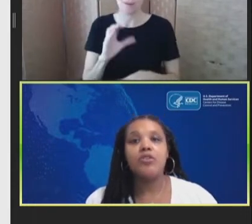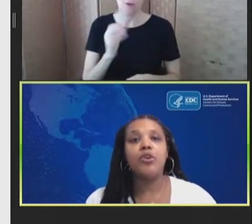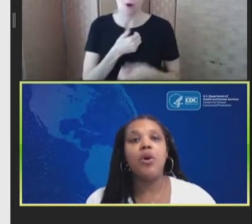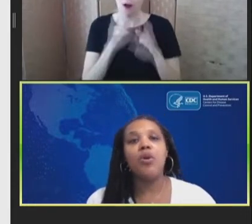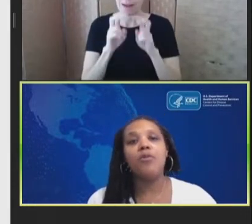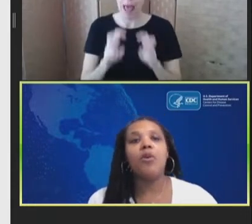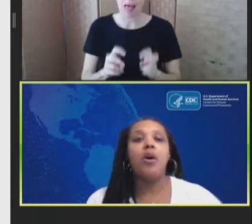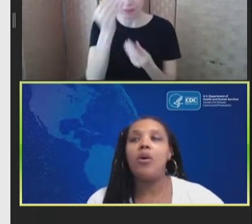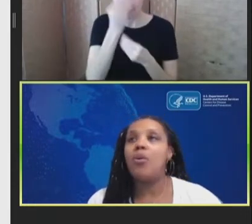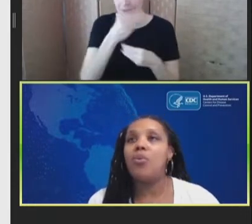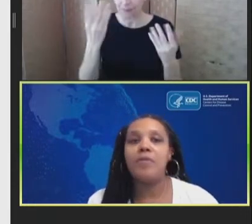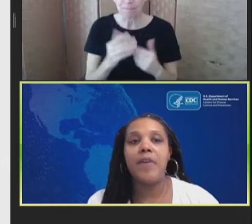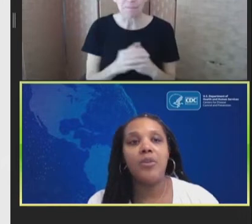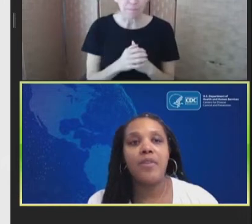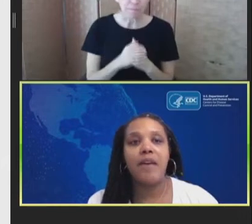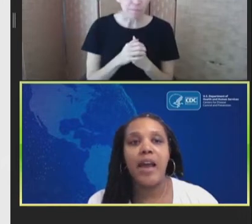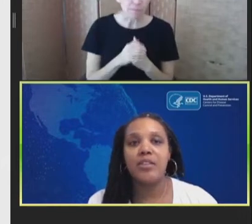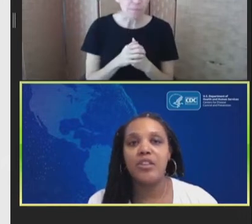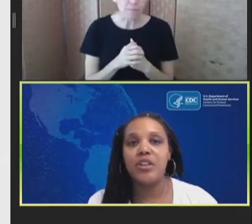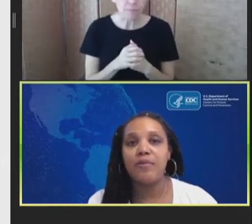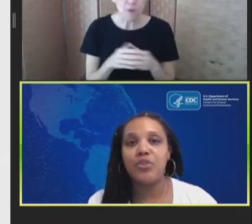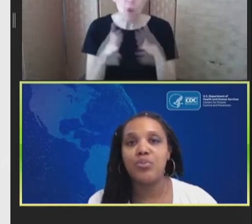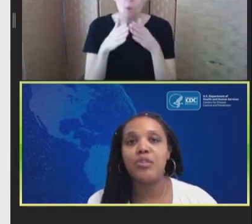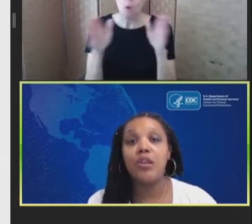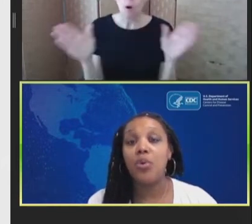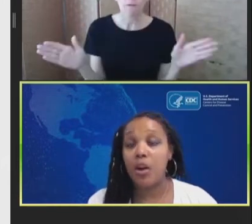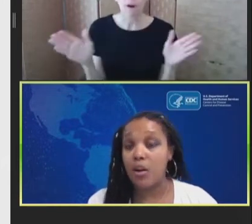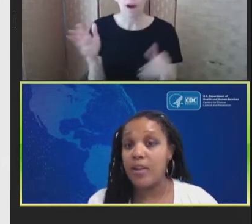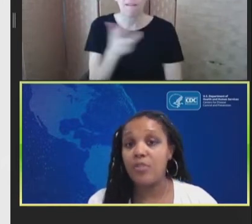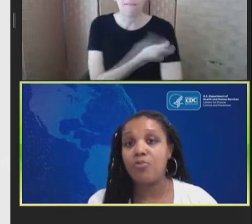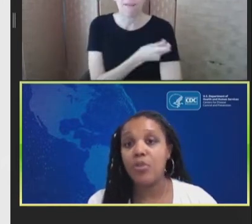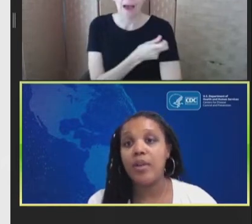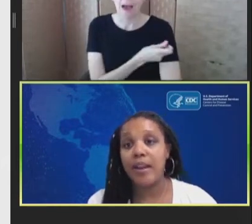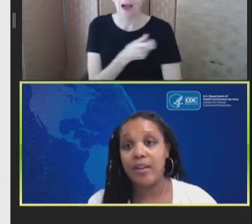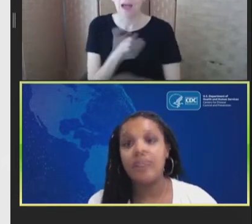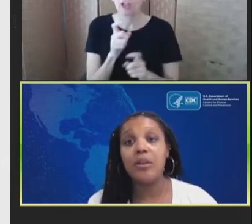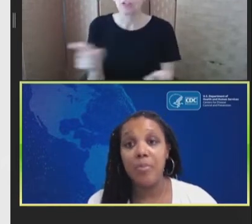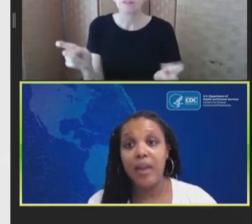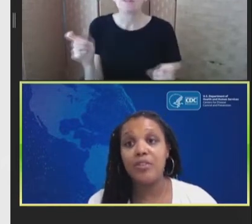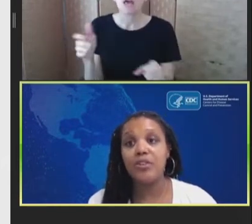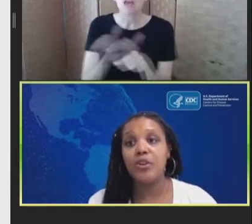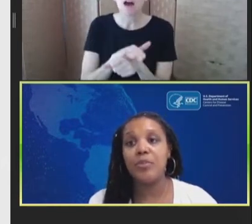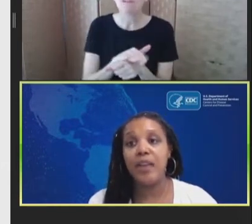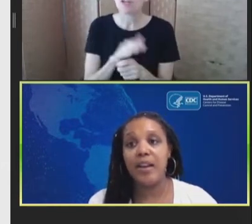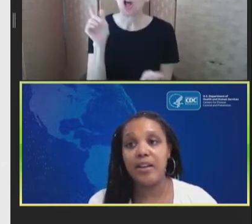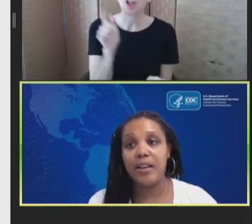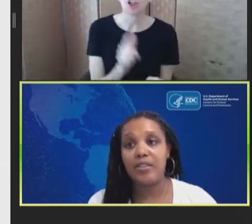So overall, we found that vaccination coverage was lower in rural areas compared to urban areas